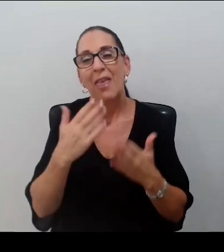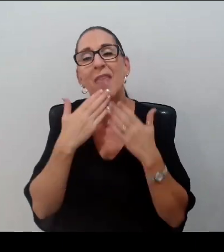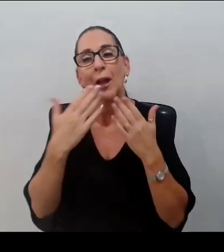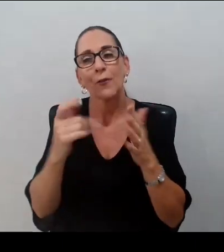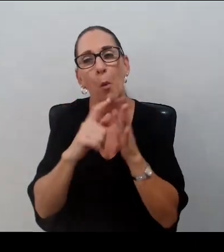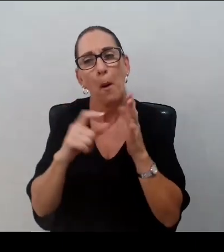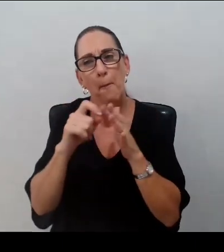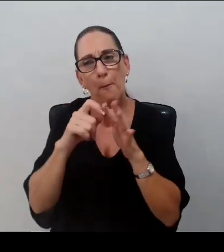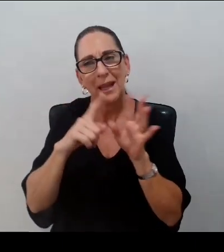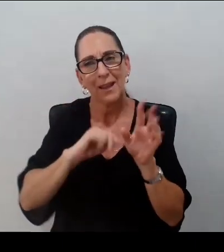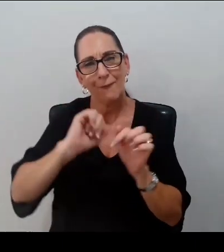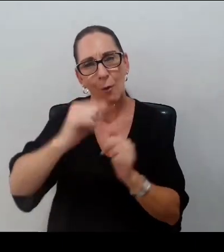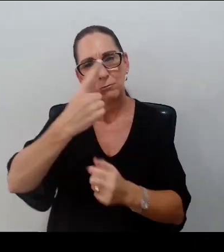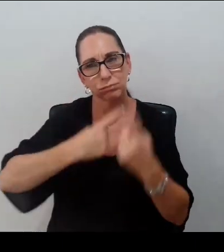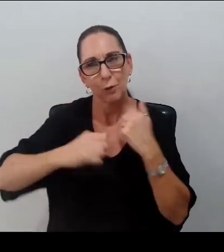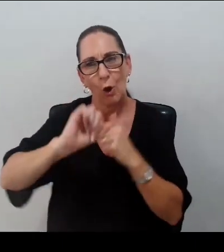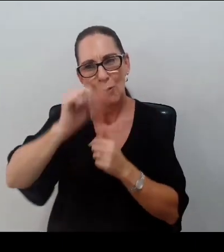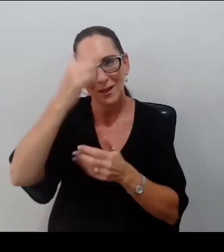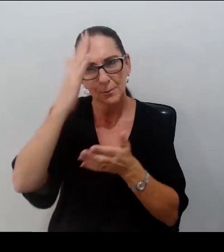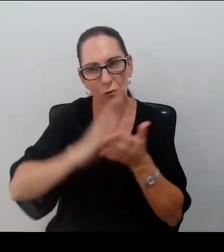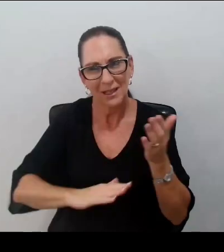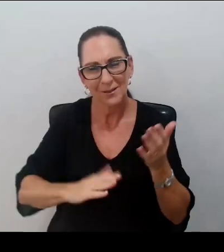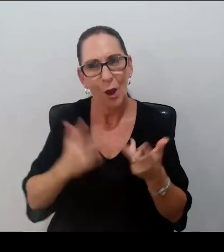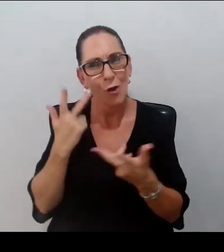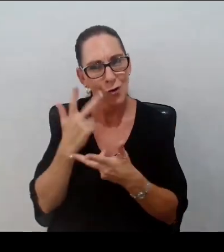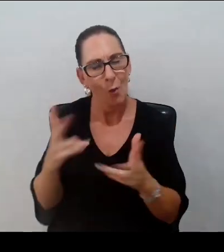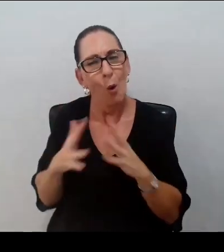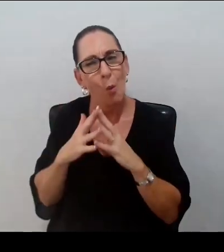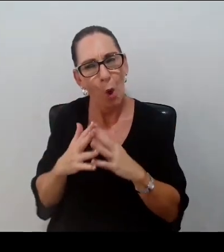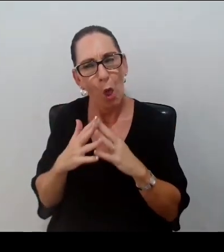and highlighting the importance of having choice to have control. I don't think I